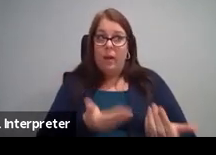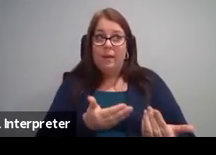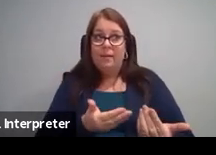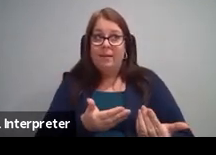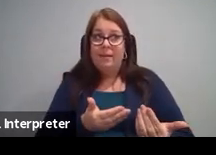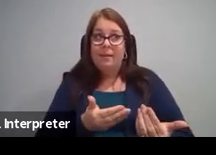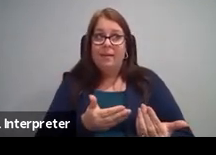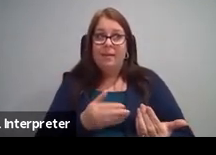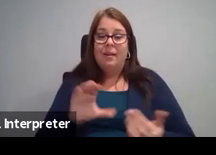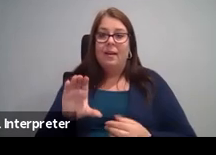Cathy Reznicek: So right now.